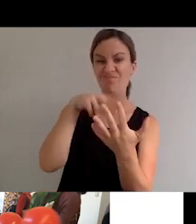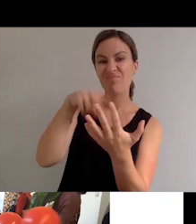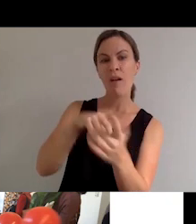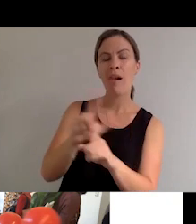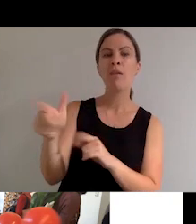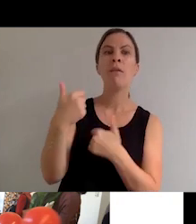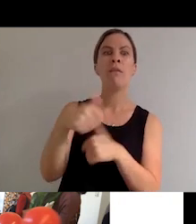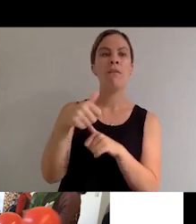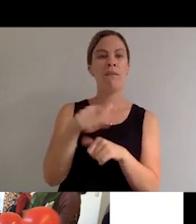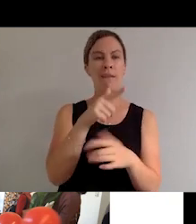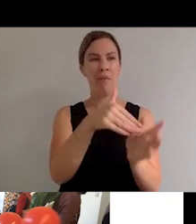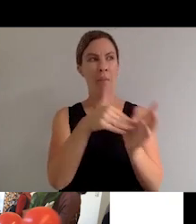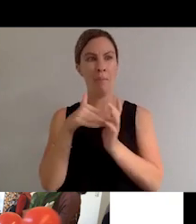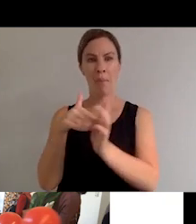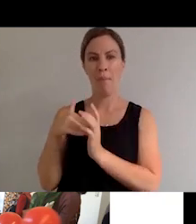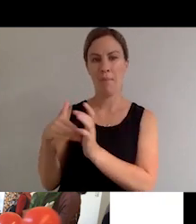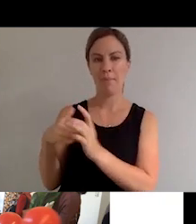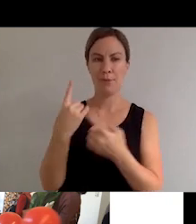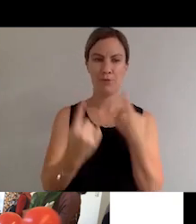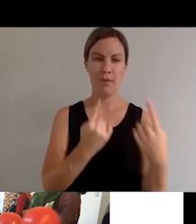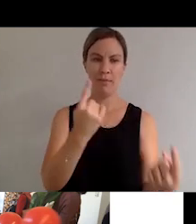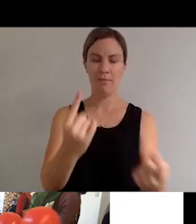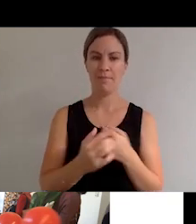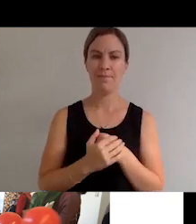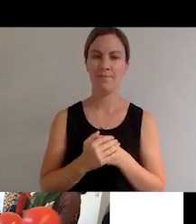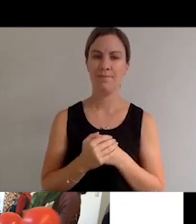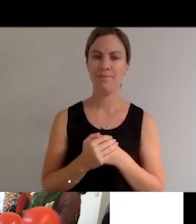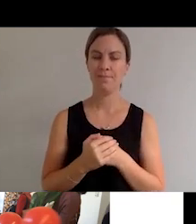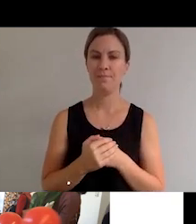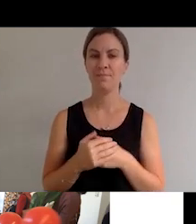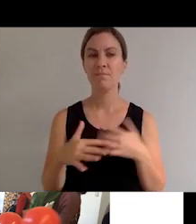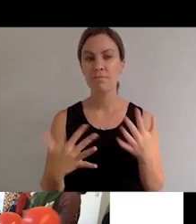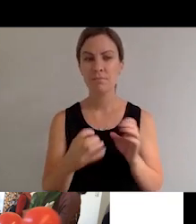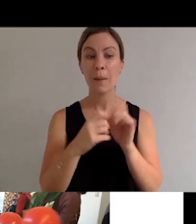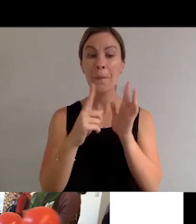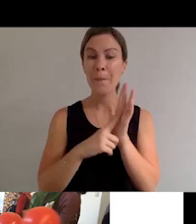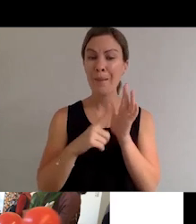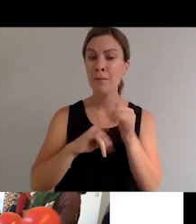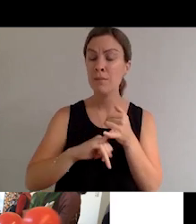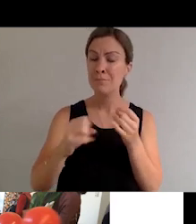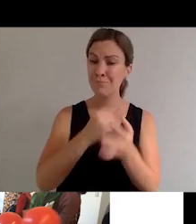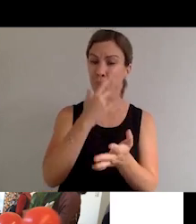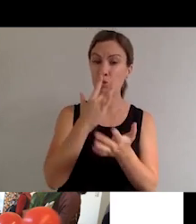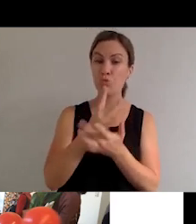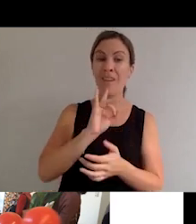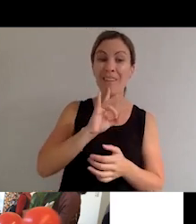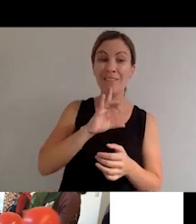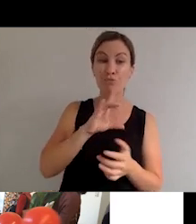So, with bills, making sure you have got the right type of electricity for the type of house that you have. On the